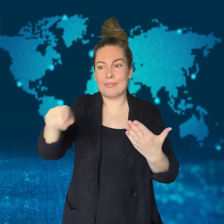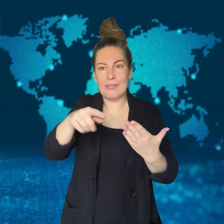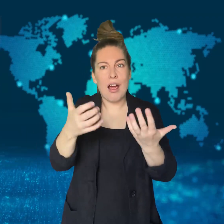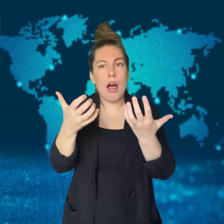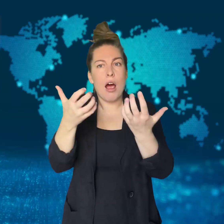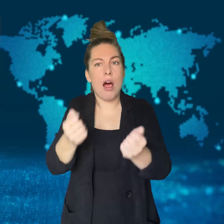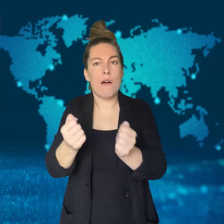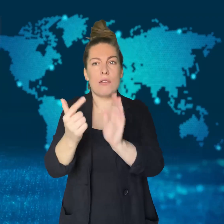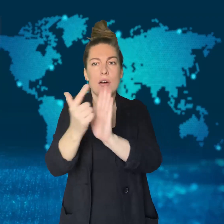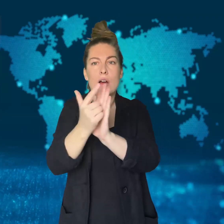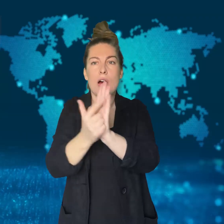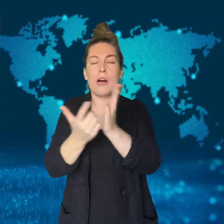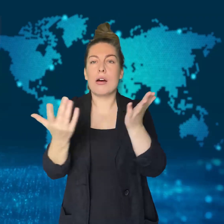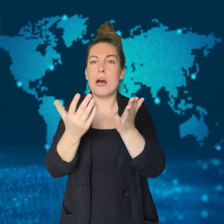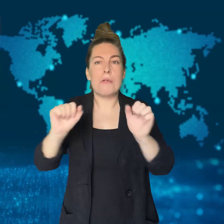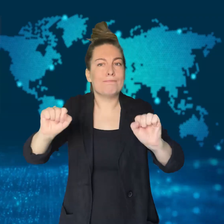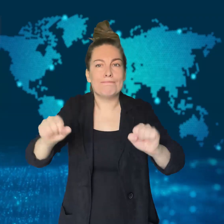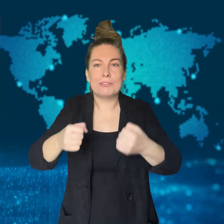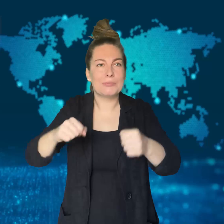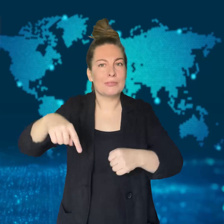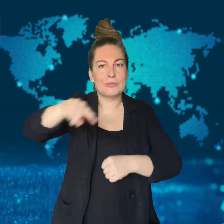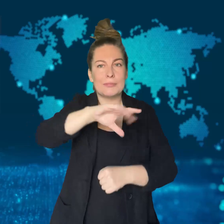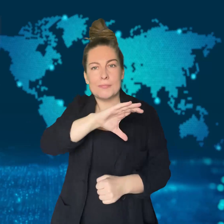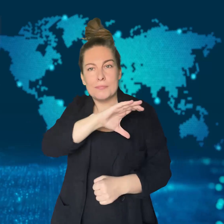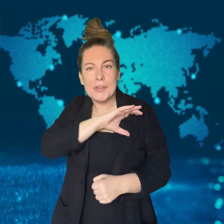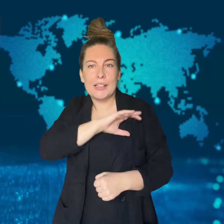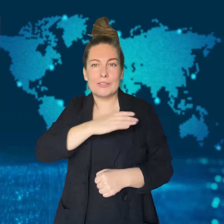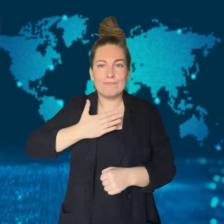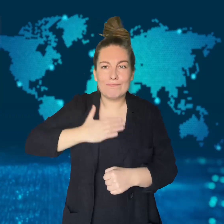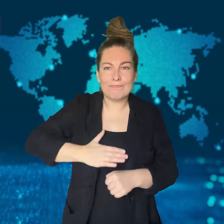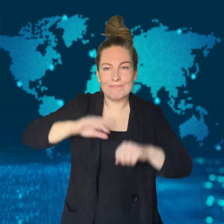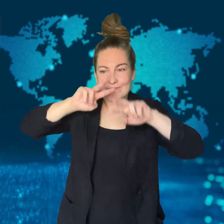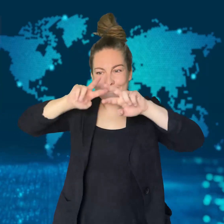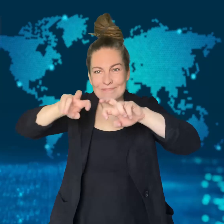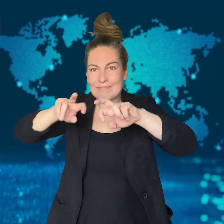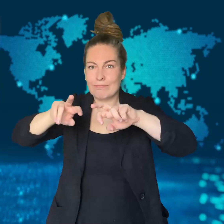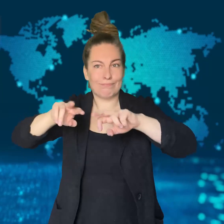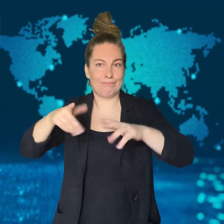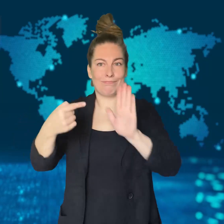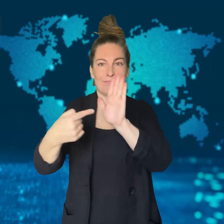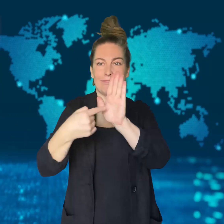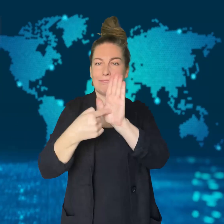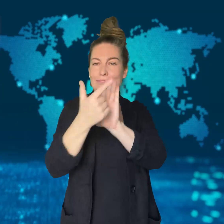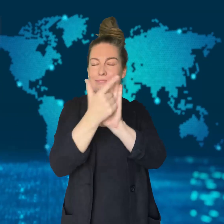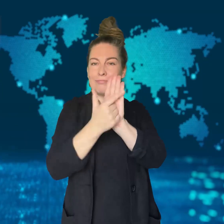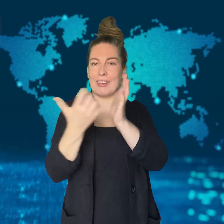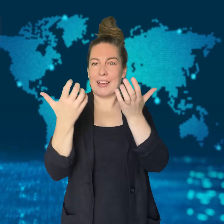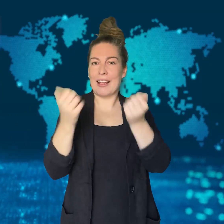the six diplomats and they could be questioned,